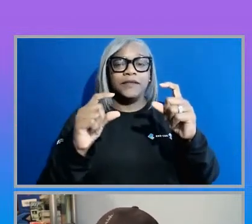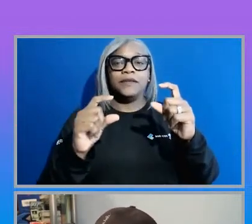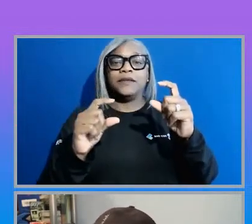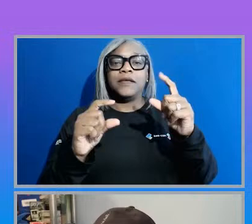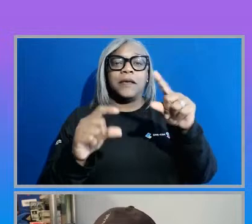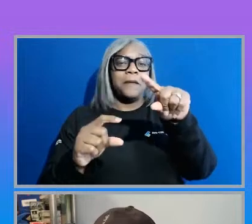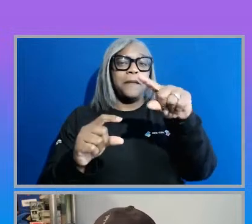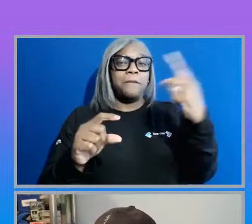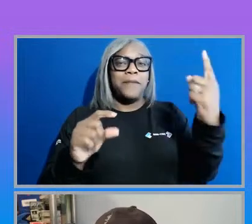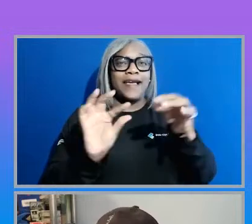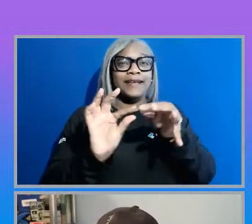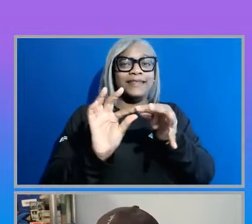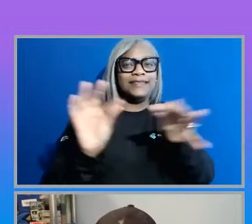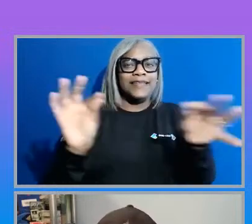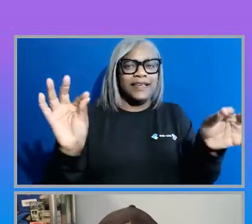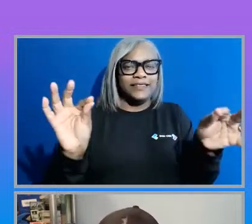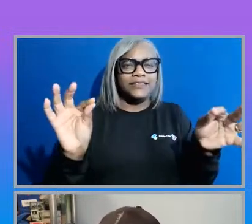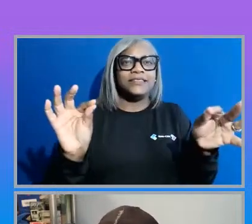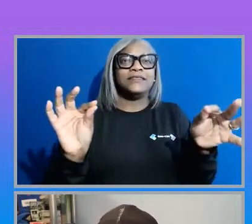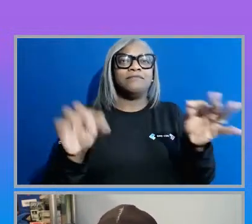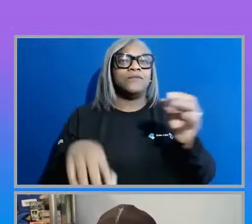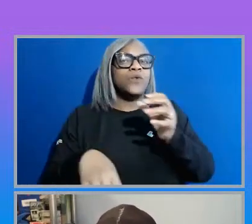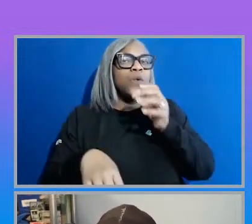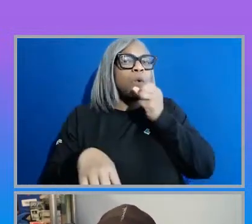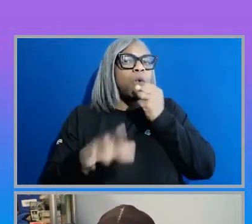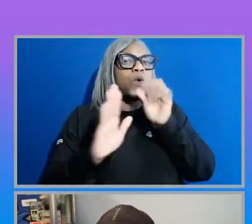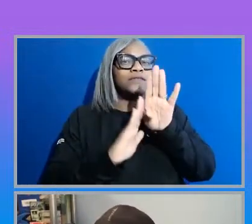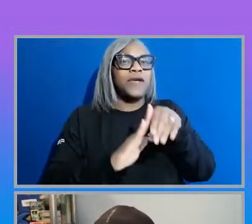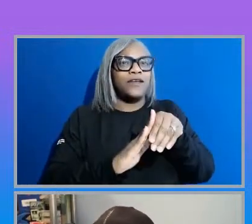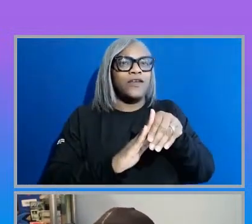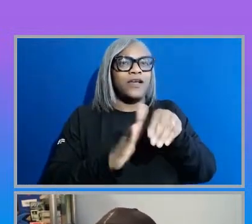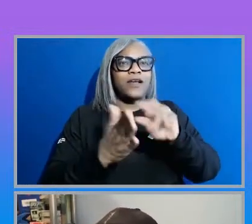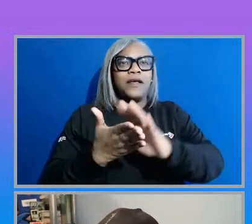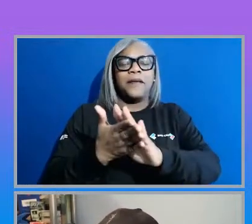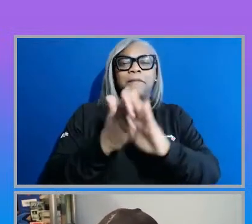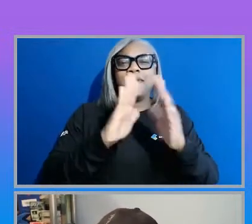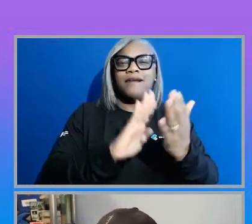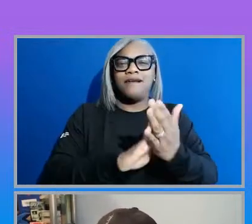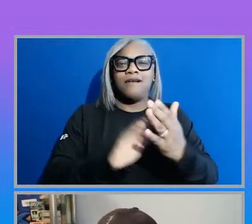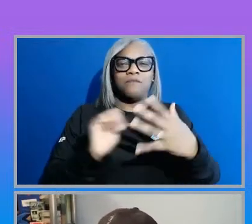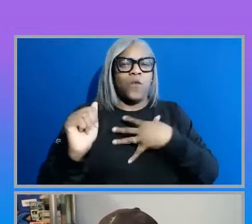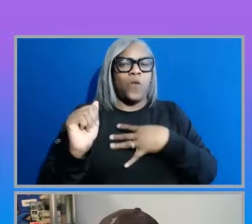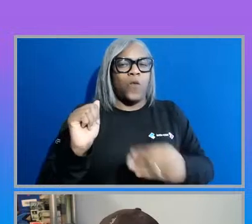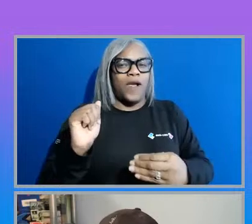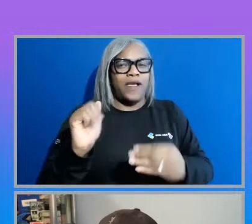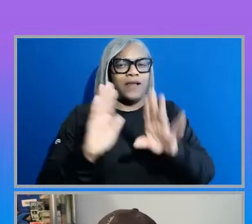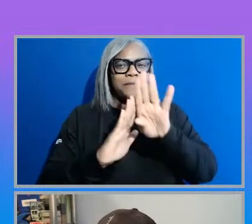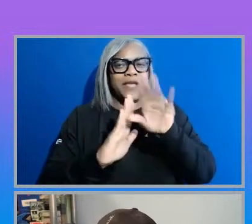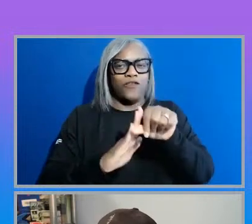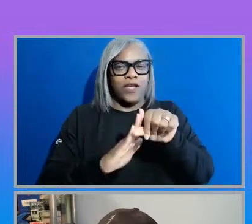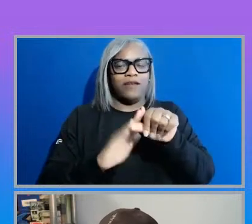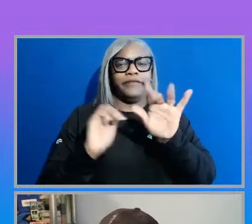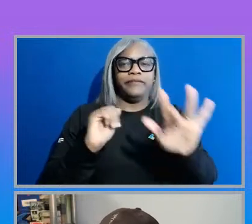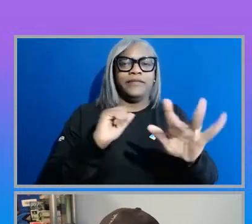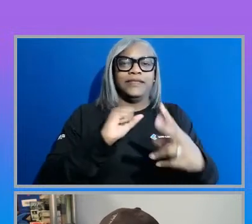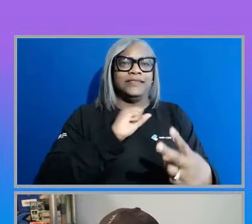I'm going to make this a white background, which I know is going to fail color contrast